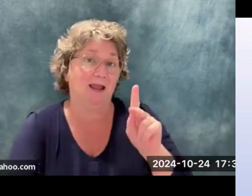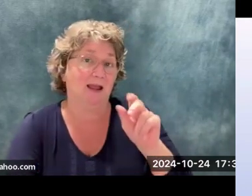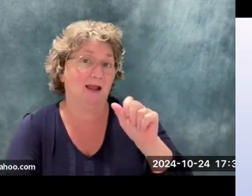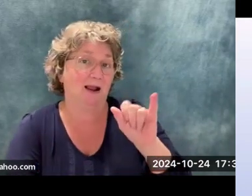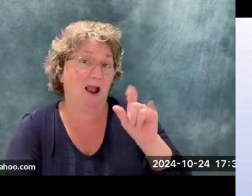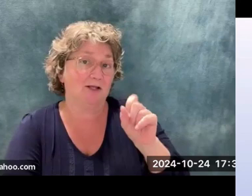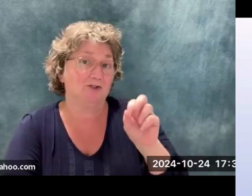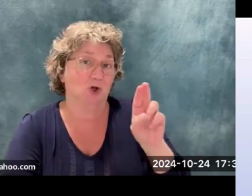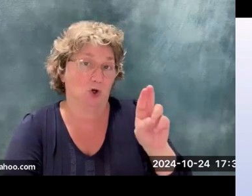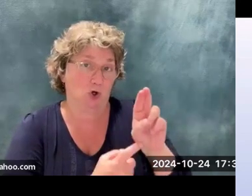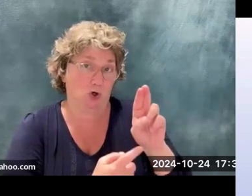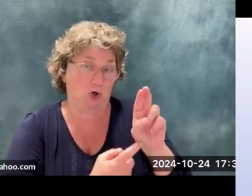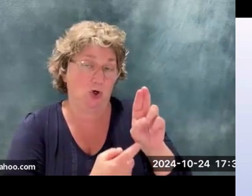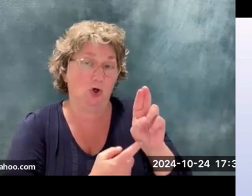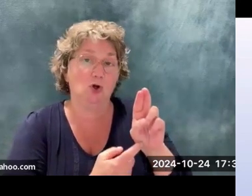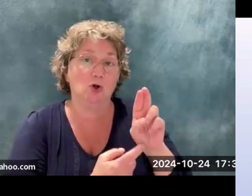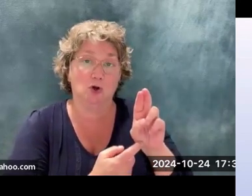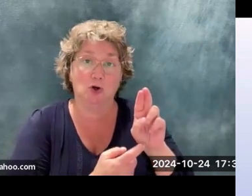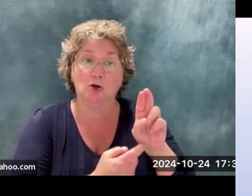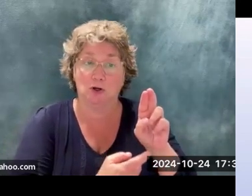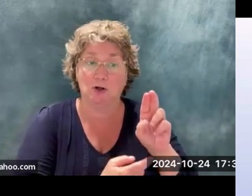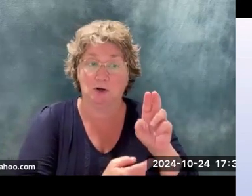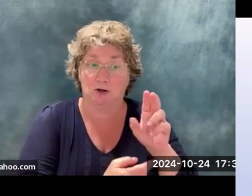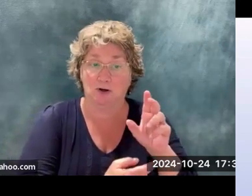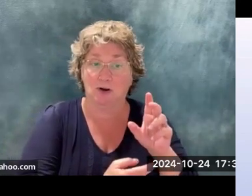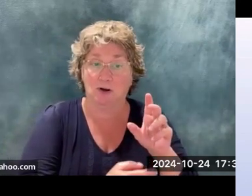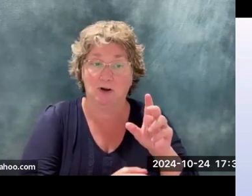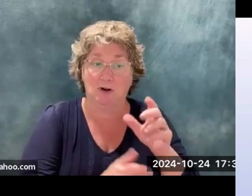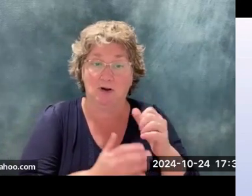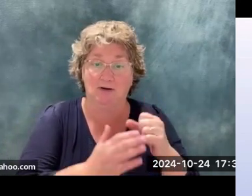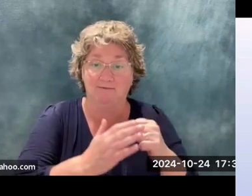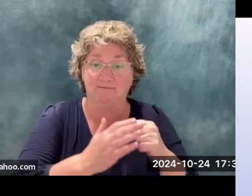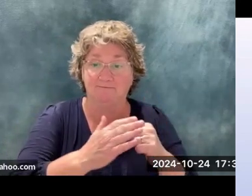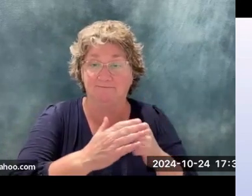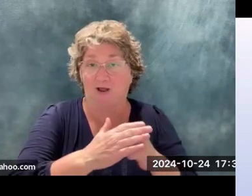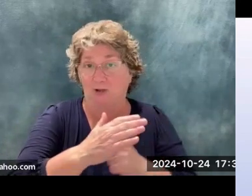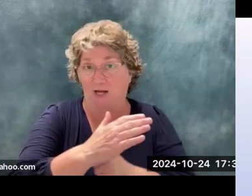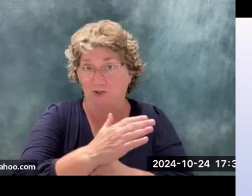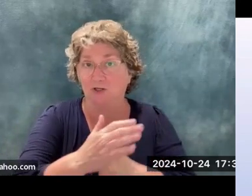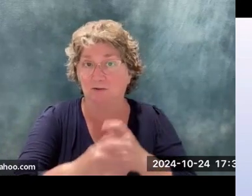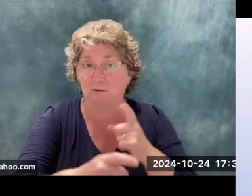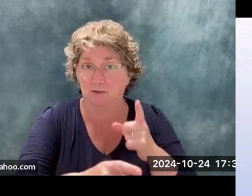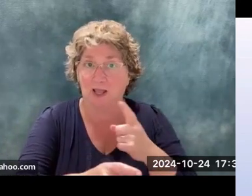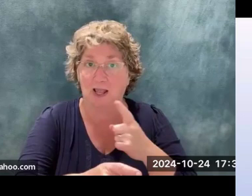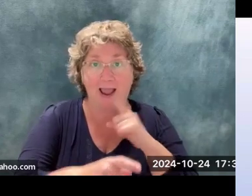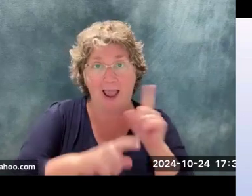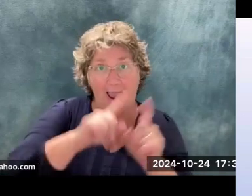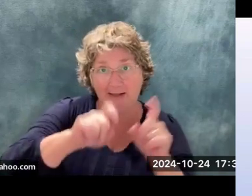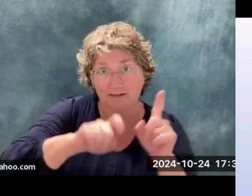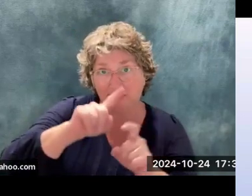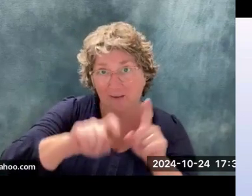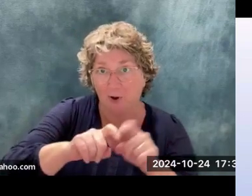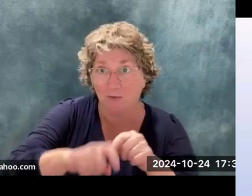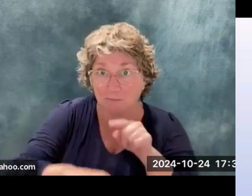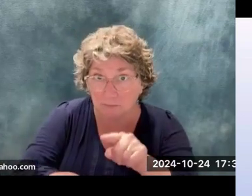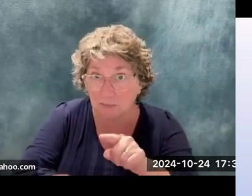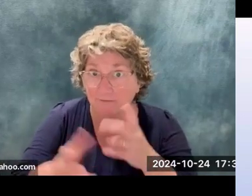vaccine monitor. And they ask people in surveys, Have you already gotten it? Will you get it soon? Are you trying to wait and see what happens?